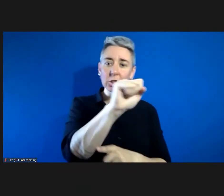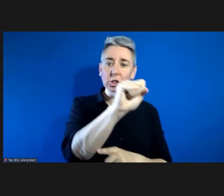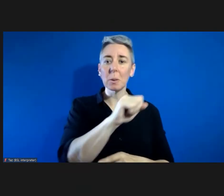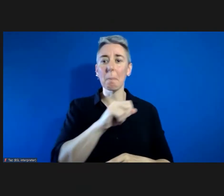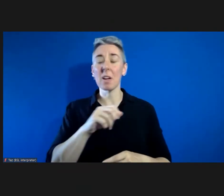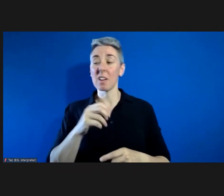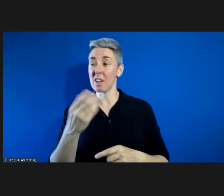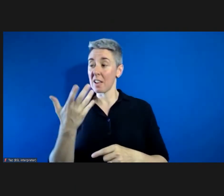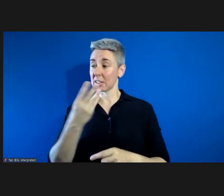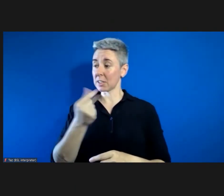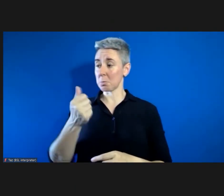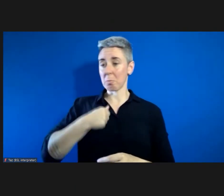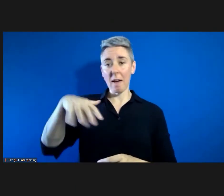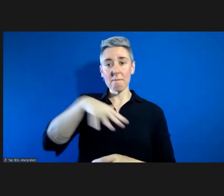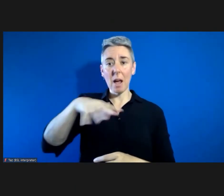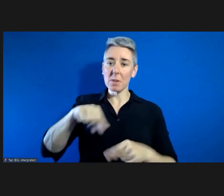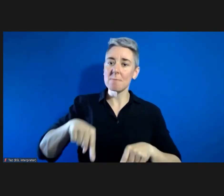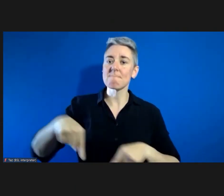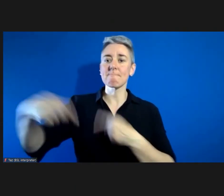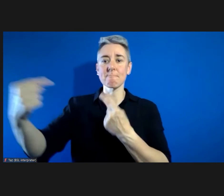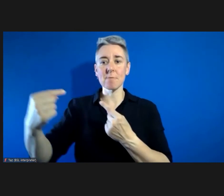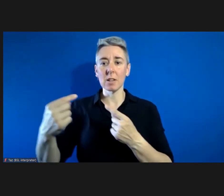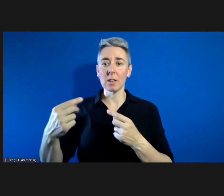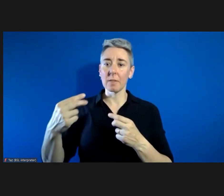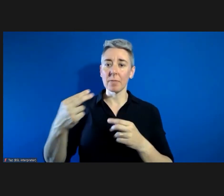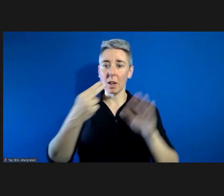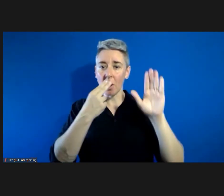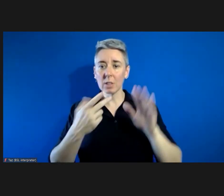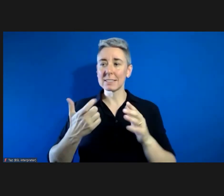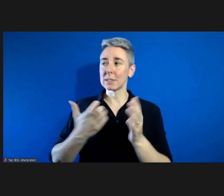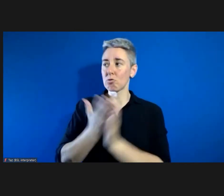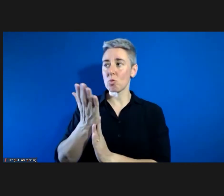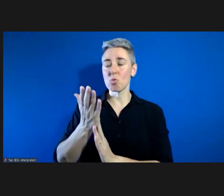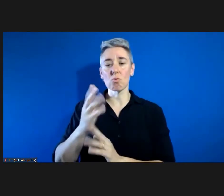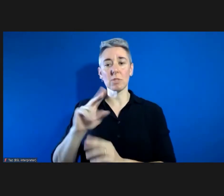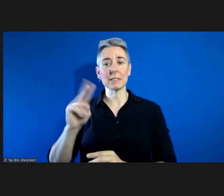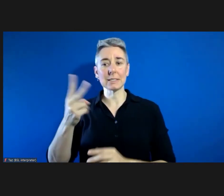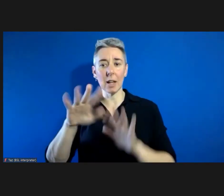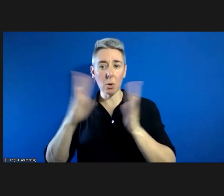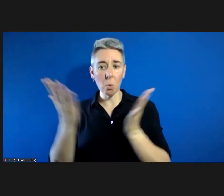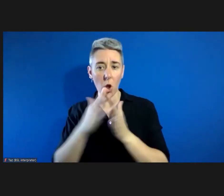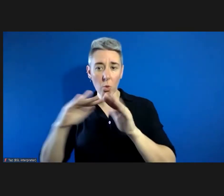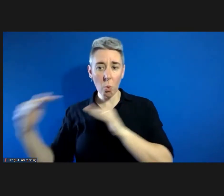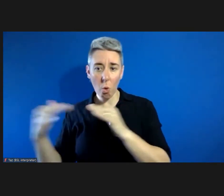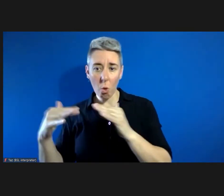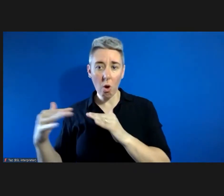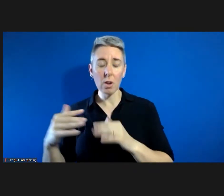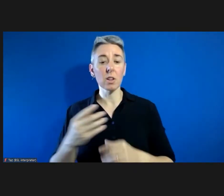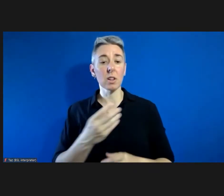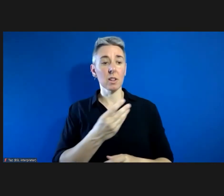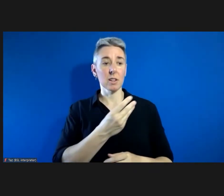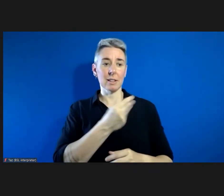The Nazis during the Second World War and family battle fascists at the Battle of Cable Street.